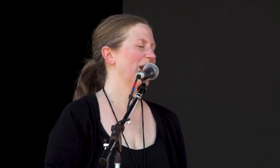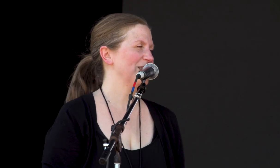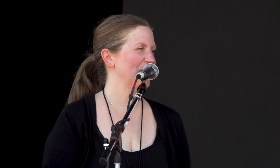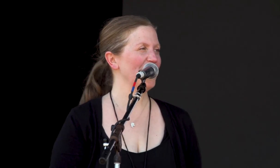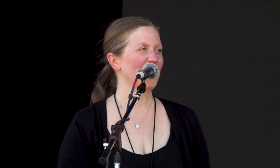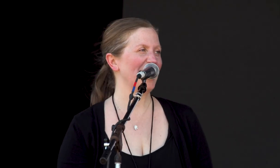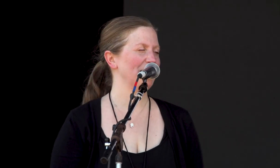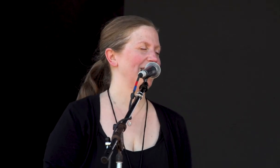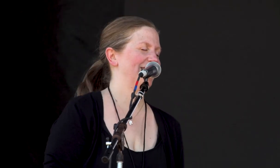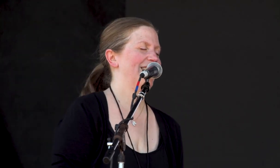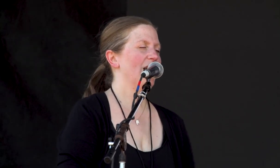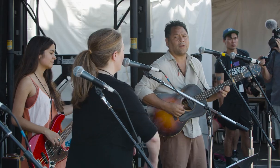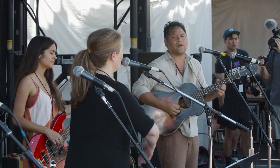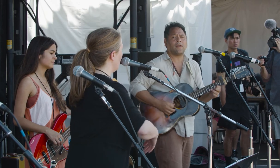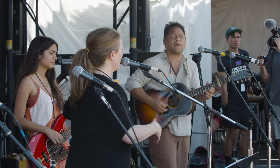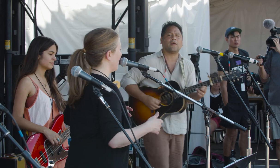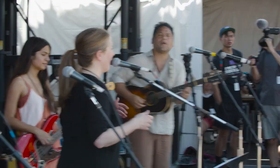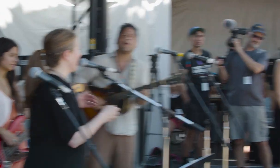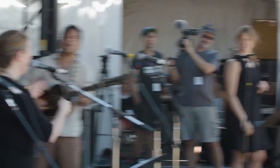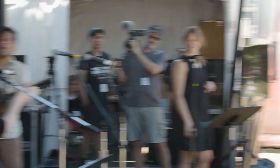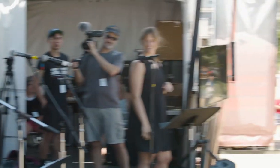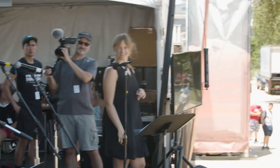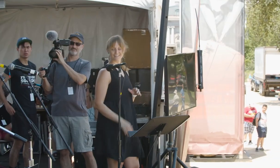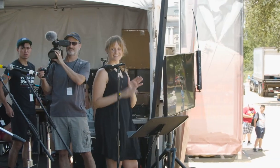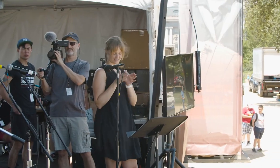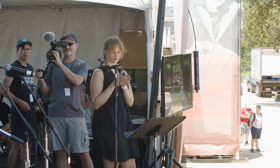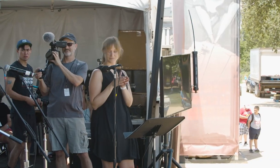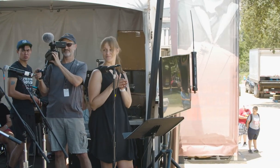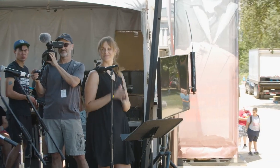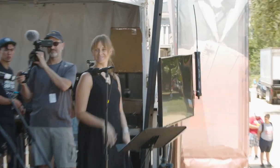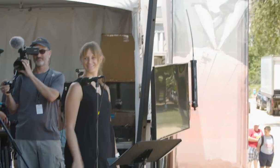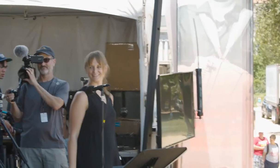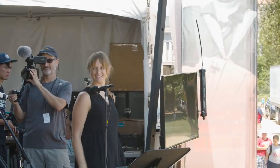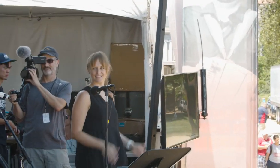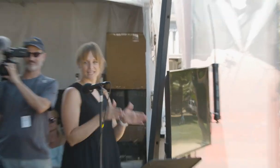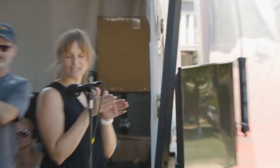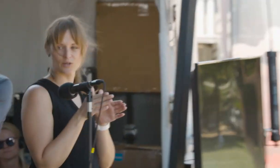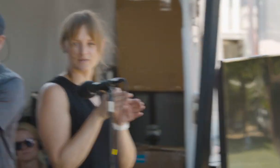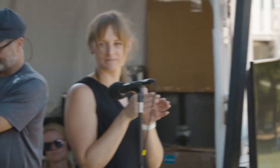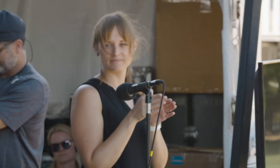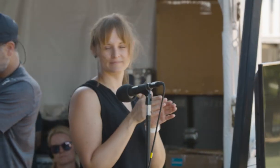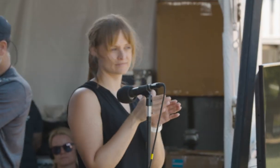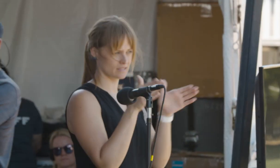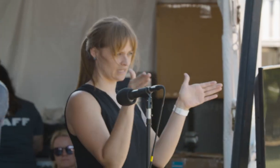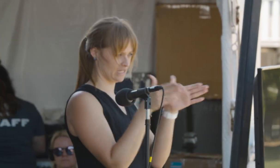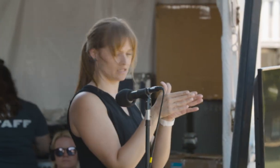OK, so you can correct me here. So we say "little." Yeah? OK, so "little." Let's all try that together.